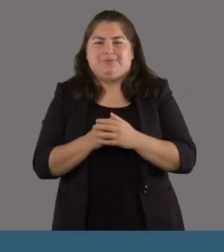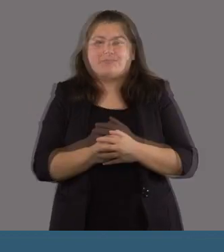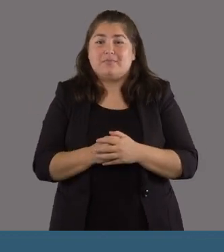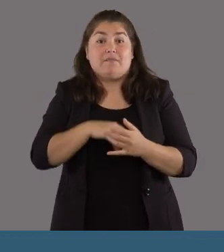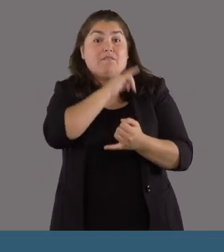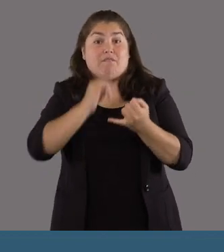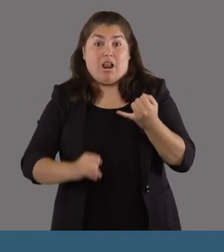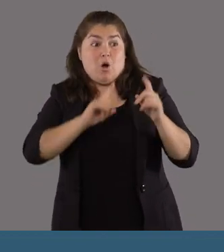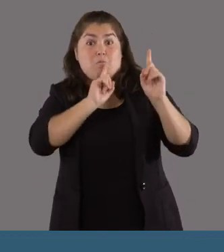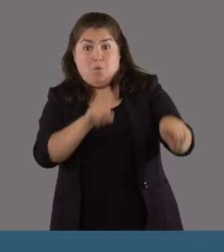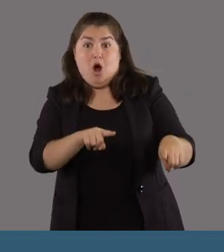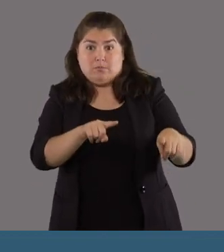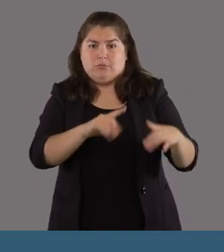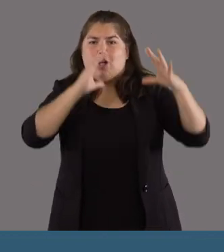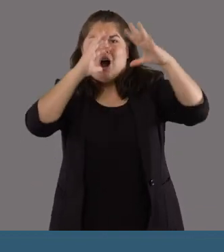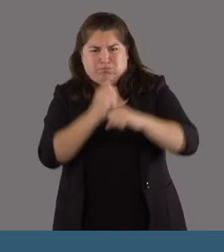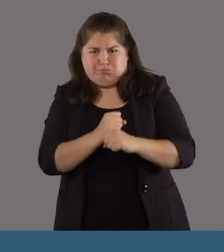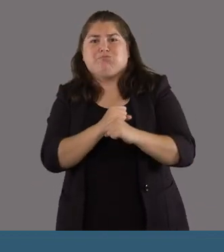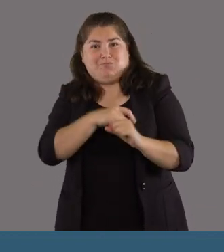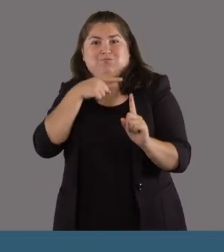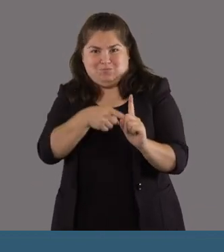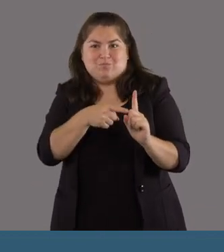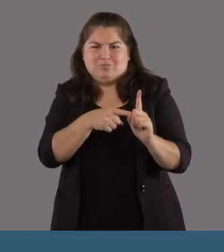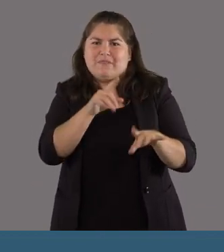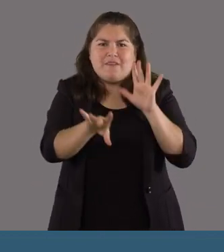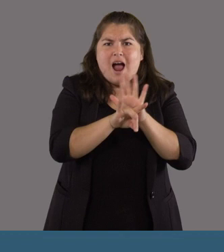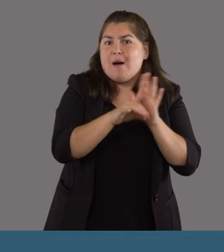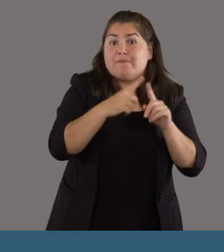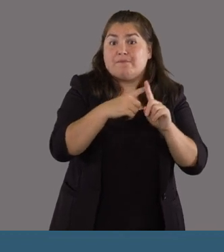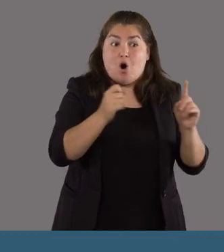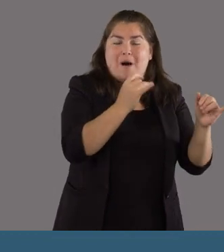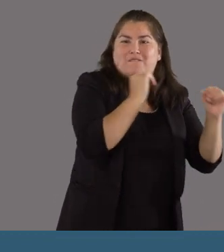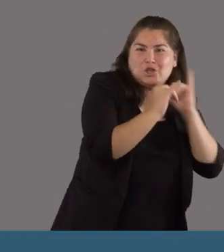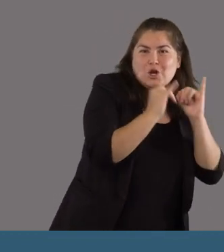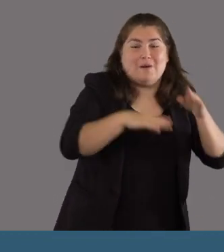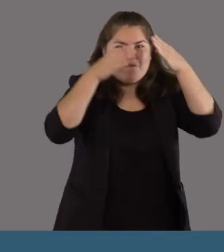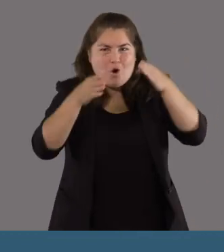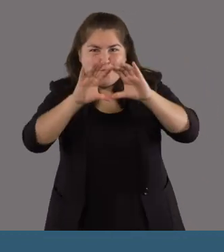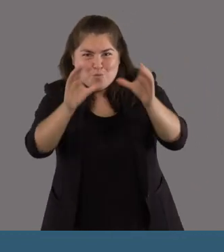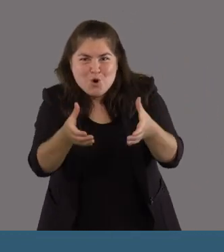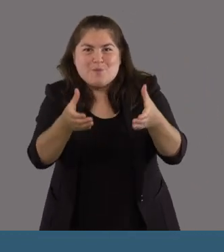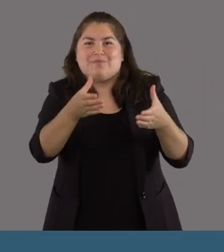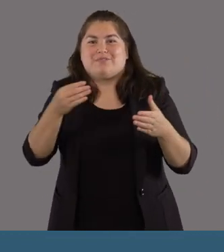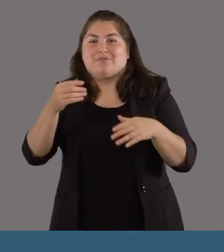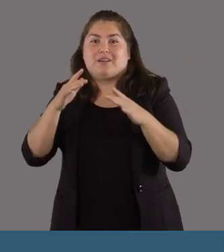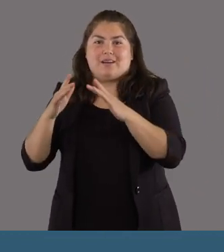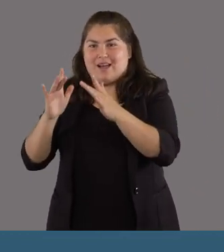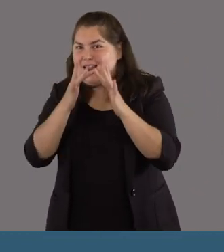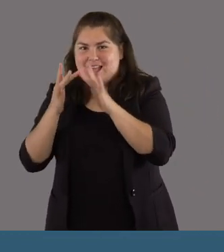The final report summarizes the findings from interviews, focus groups, and an online survey